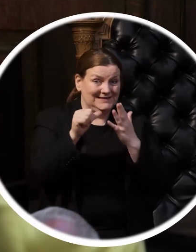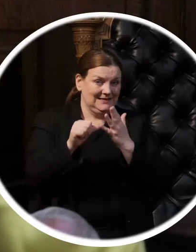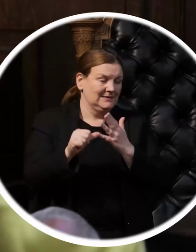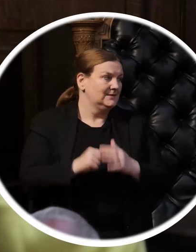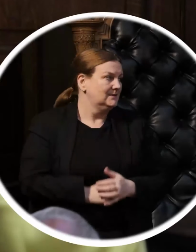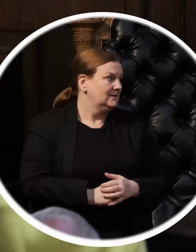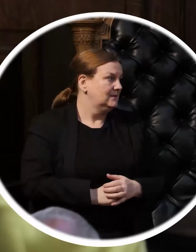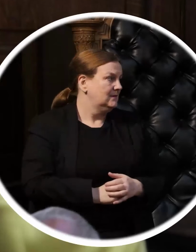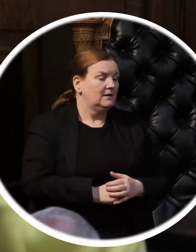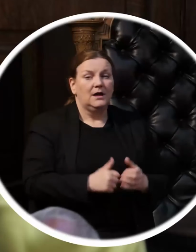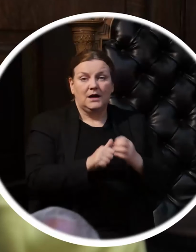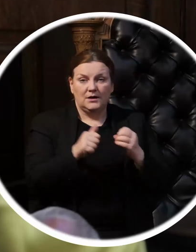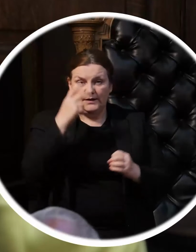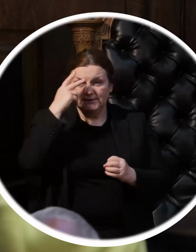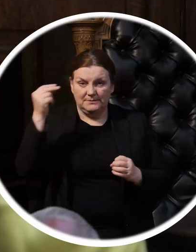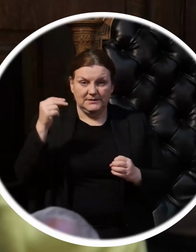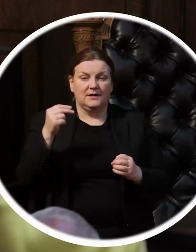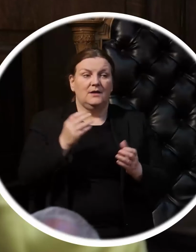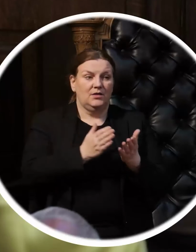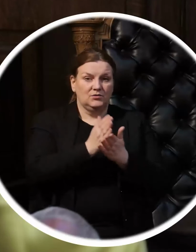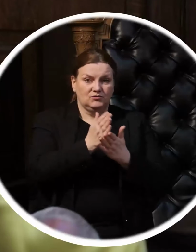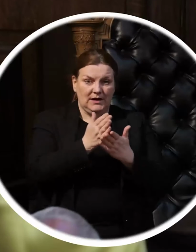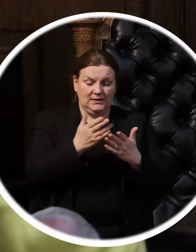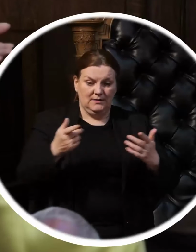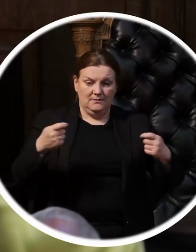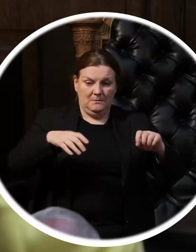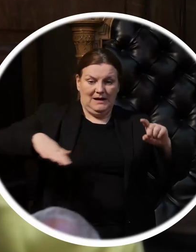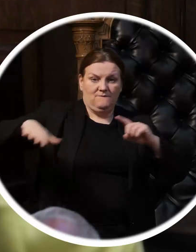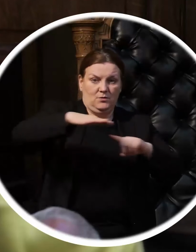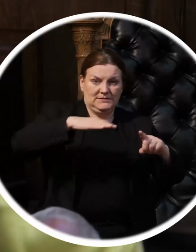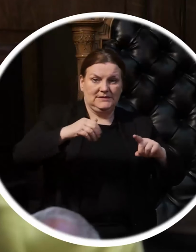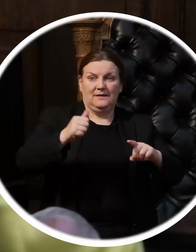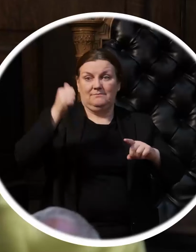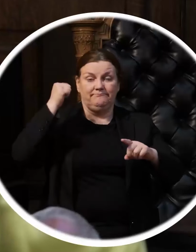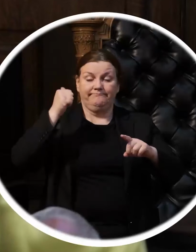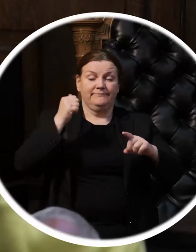Another example of the train shed and platforms behind the station being easier